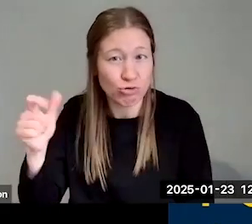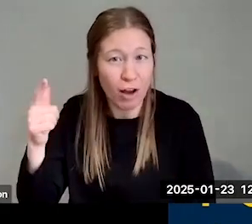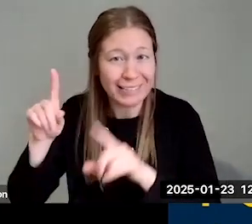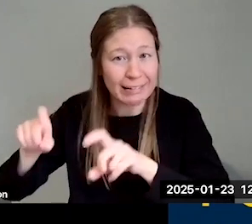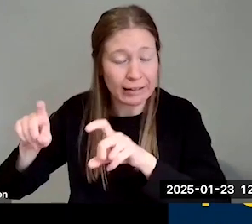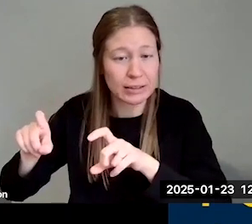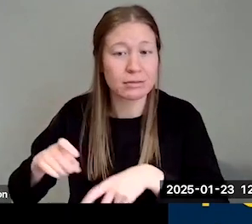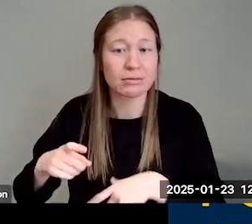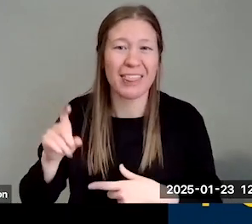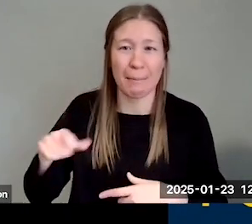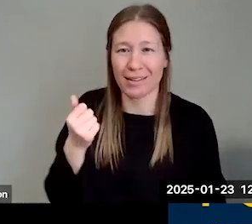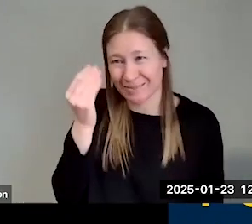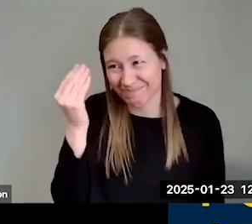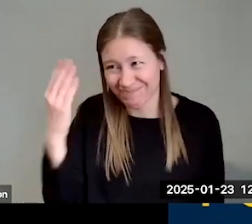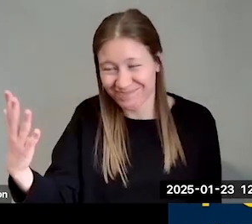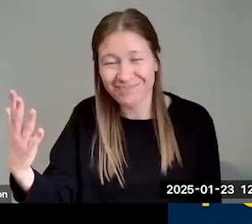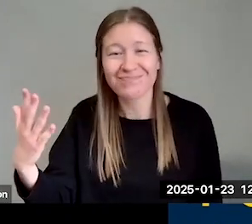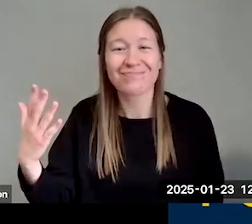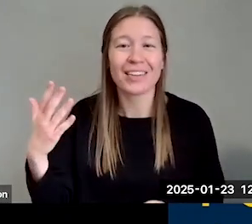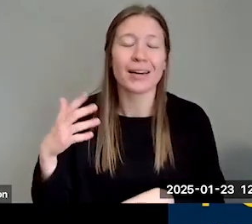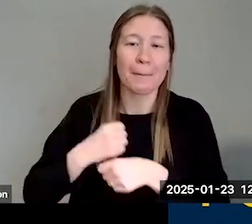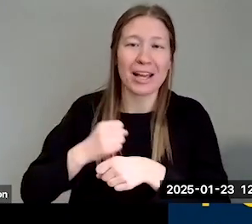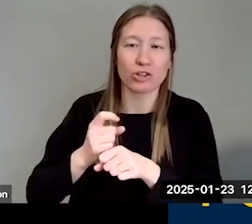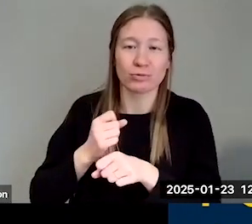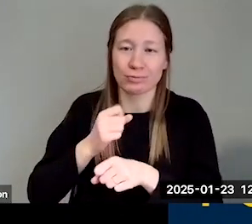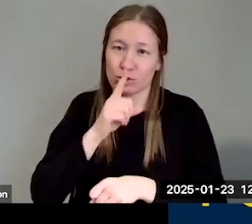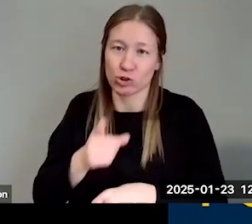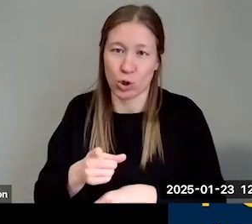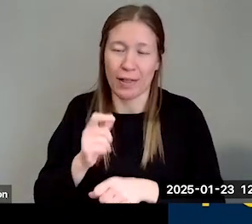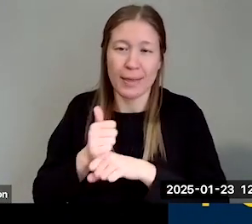that the employer has the information to understand